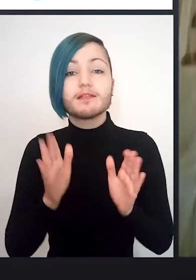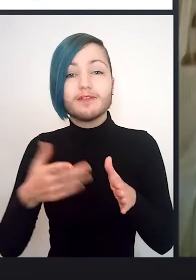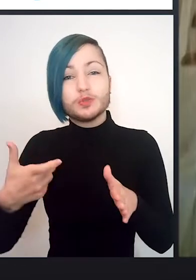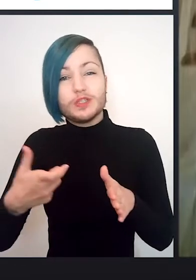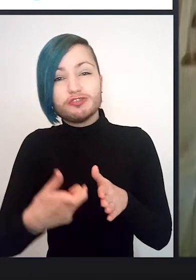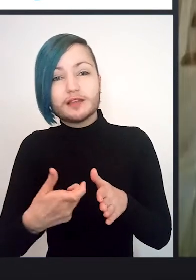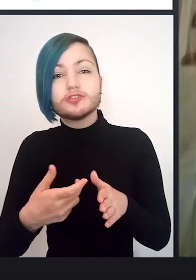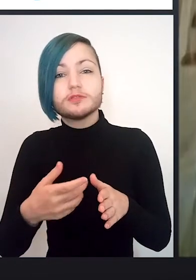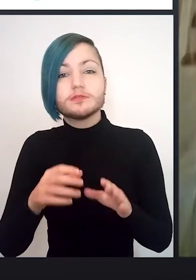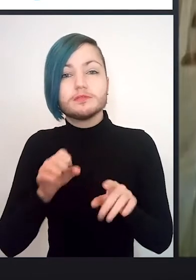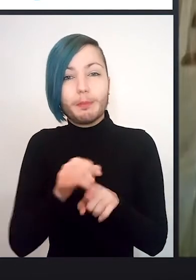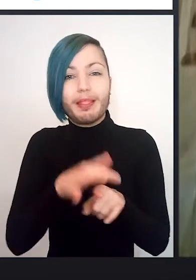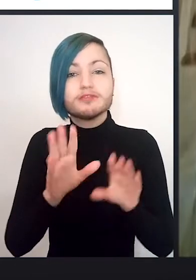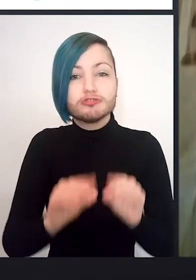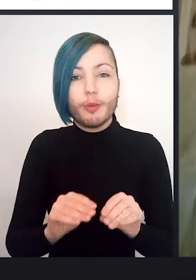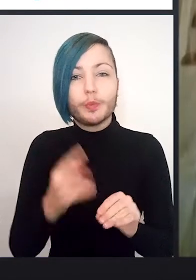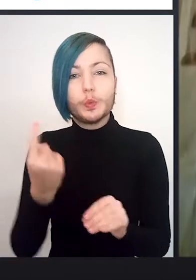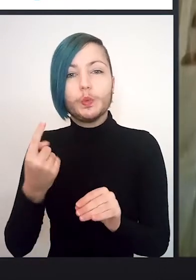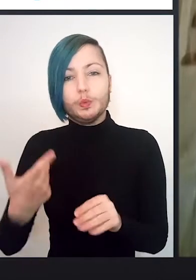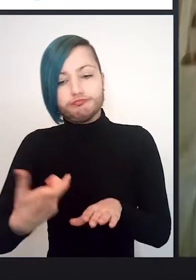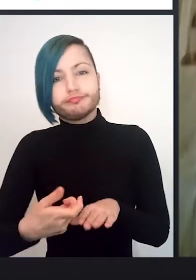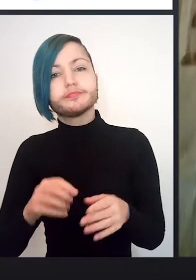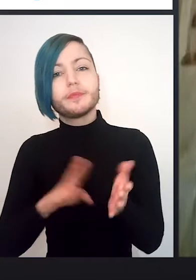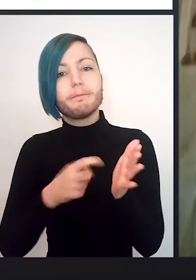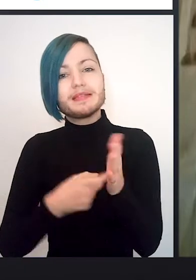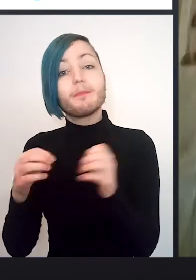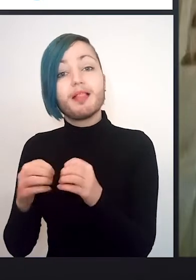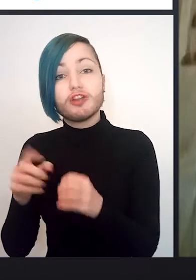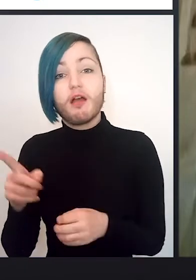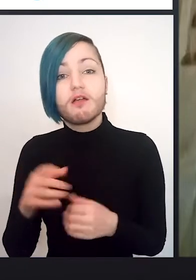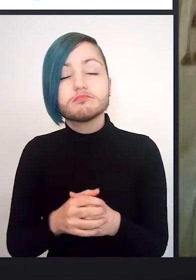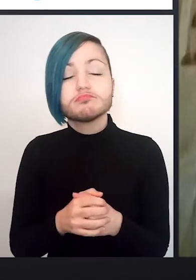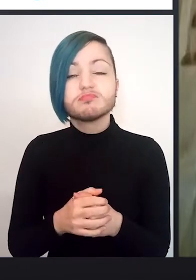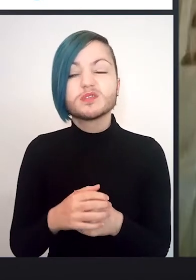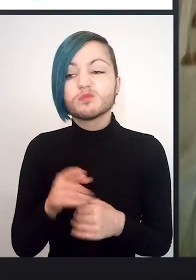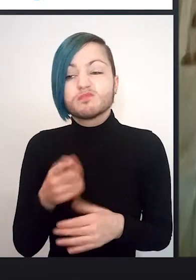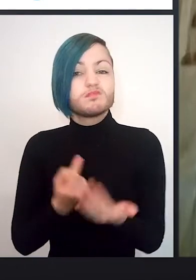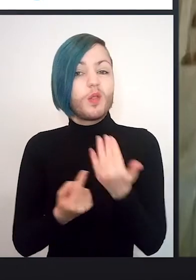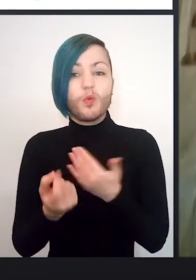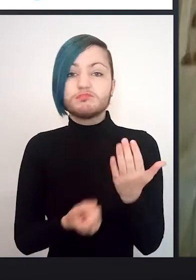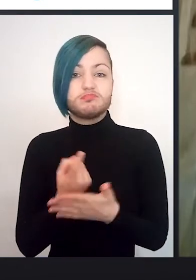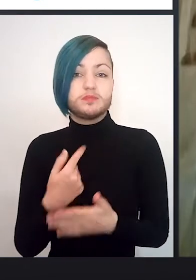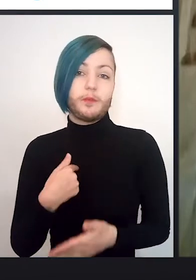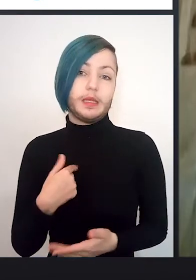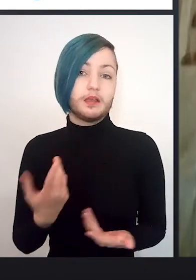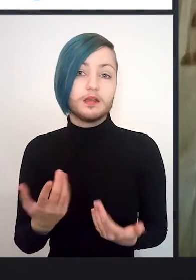That was administered by Mr Bellringer. So that's about the only issue I had really.